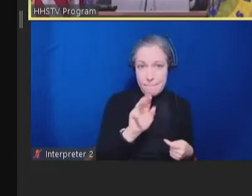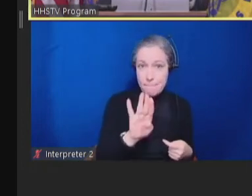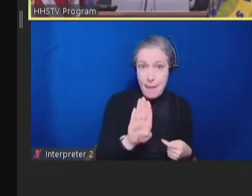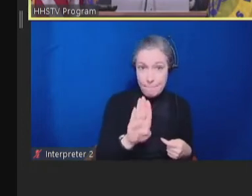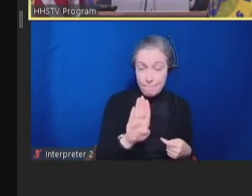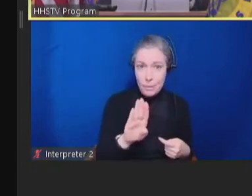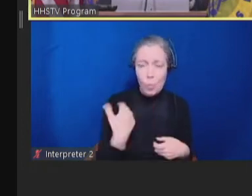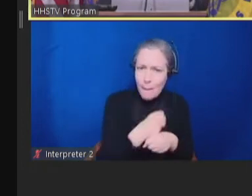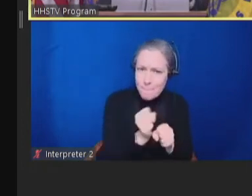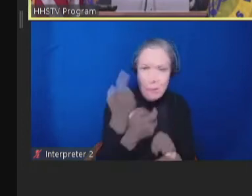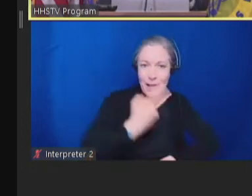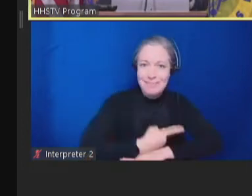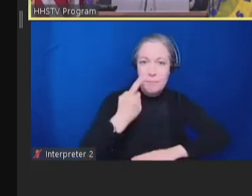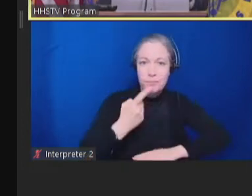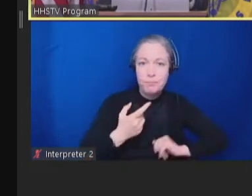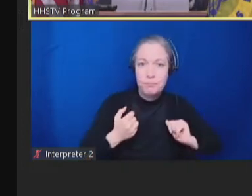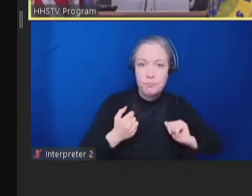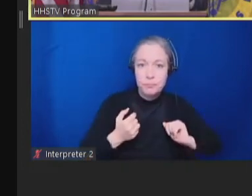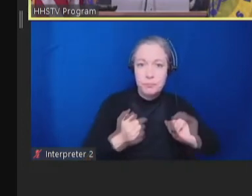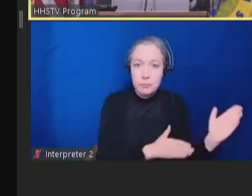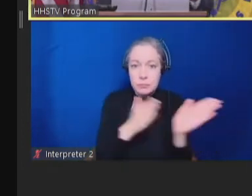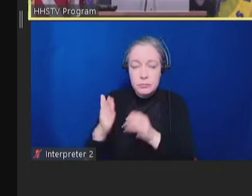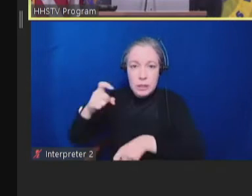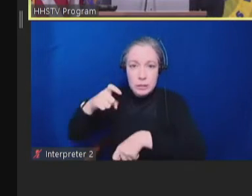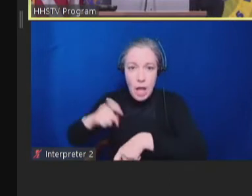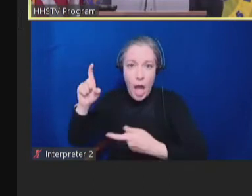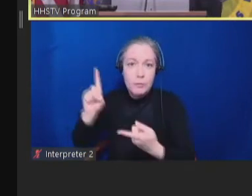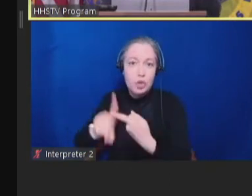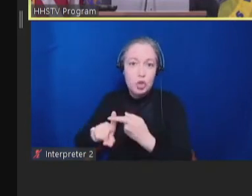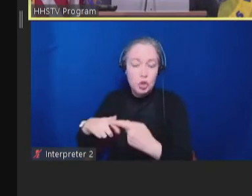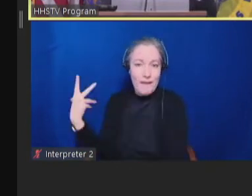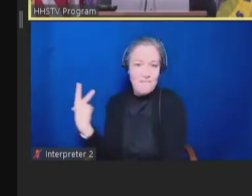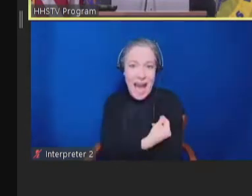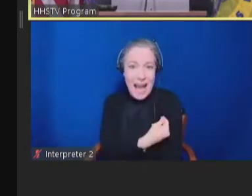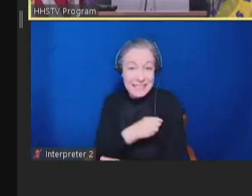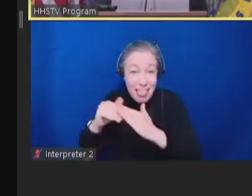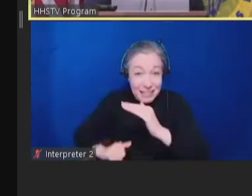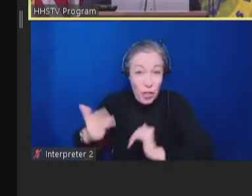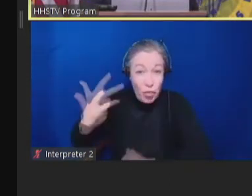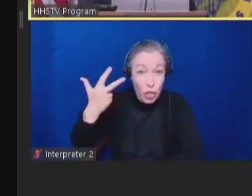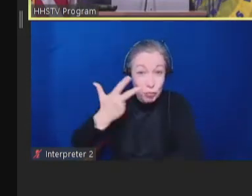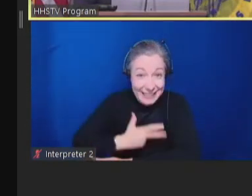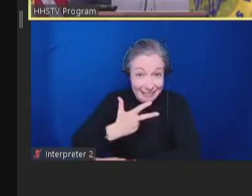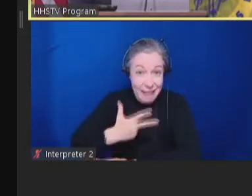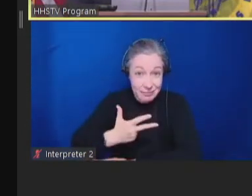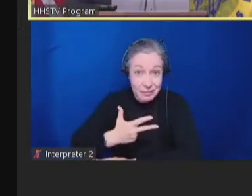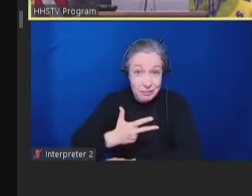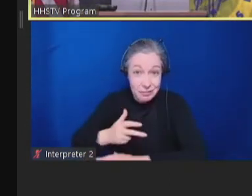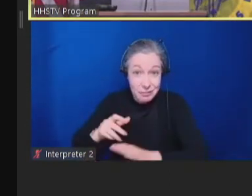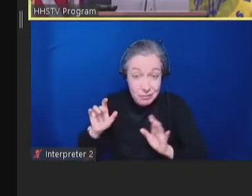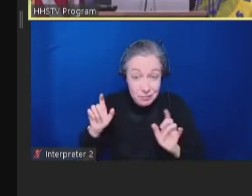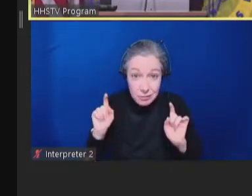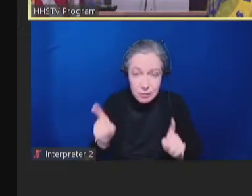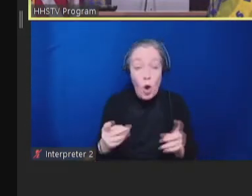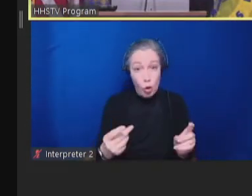achieved time to vaccination within three days of benchmarked times. So, rapid custom cancer